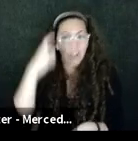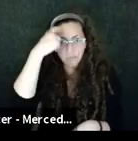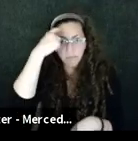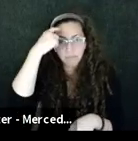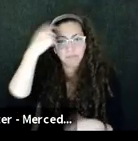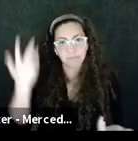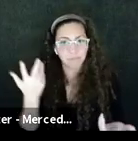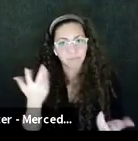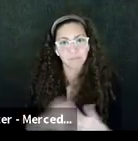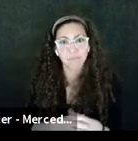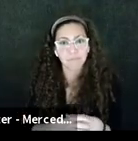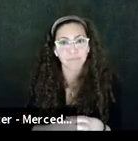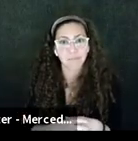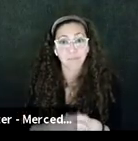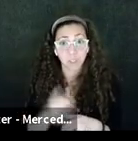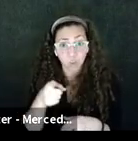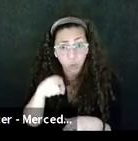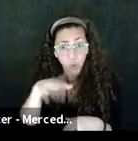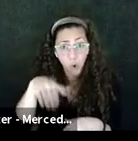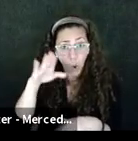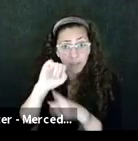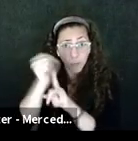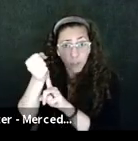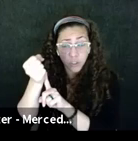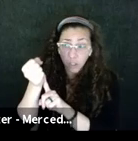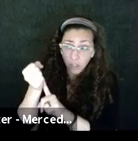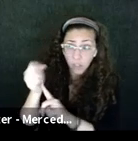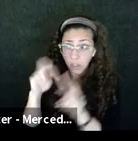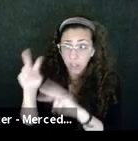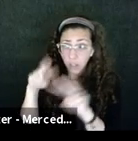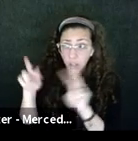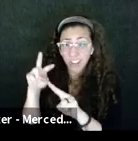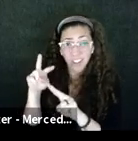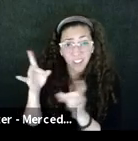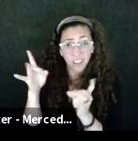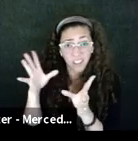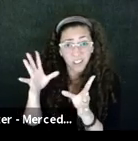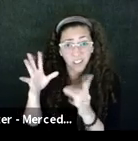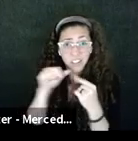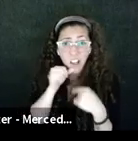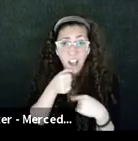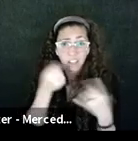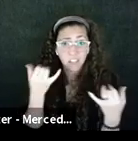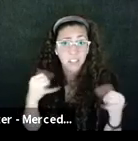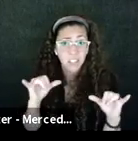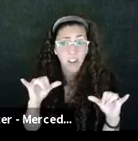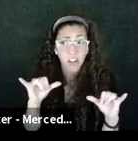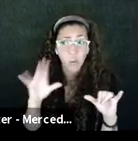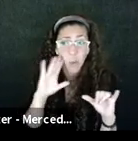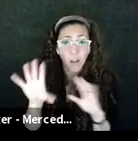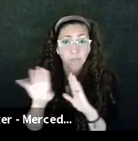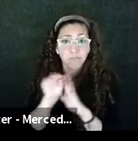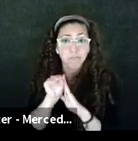Jason Williams: So if you grew up in a certain situation and a certain environment that became your normal and when you grow older.